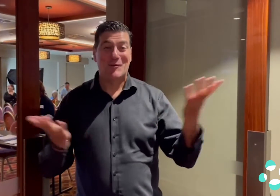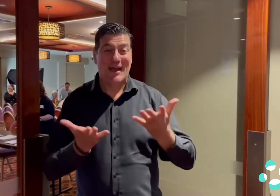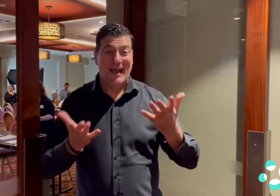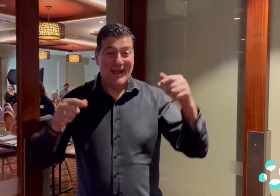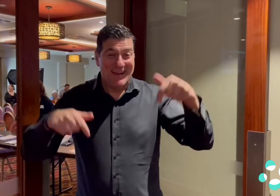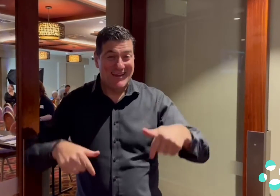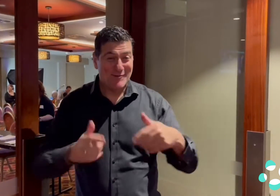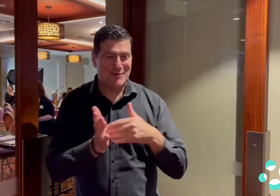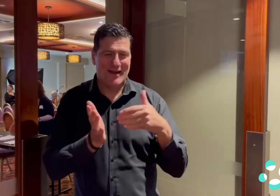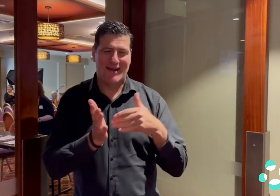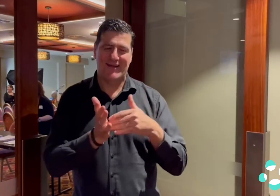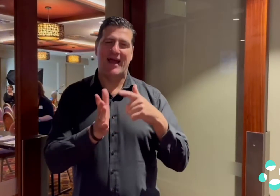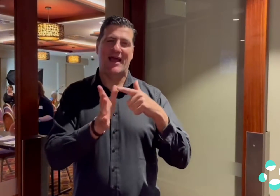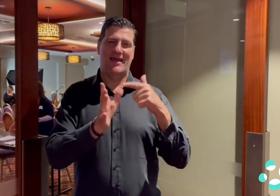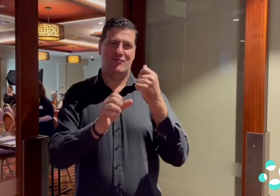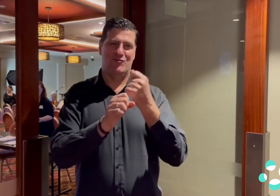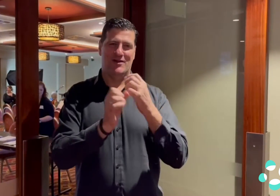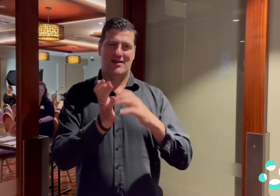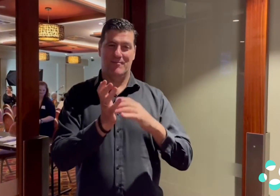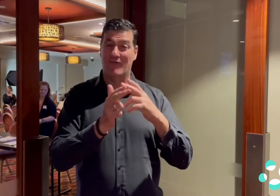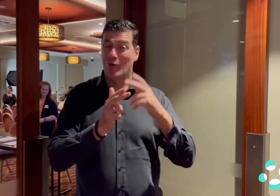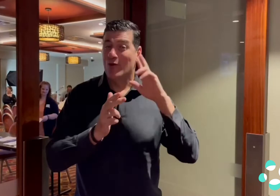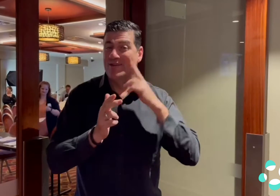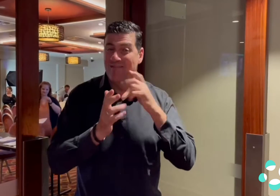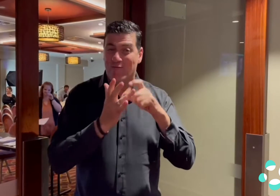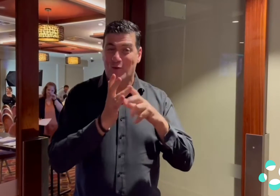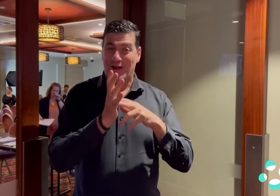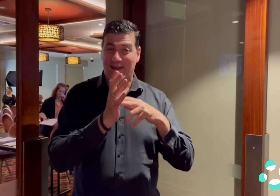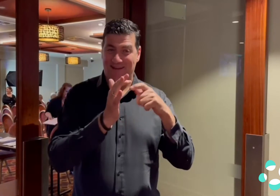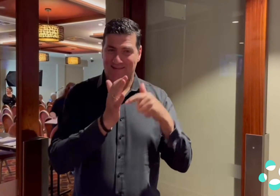Today I am at the AGM for Deaf Connect.